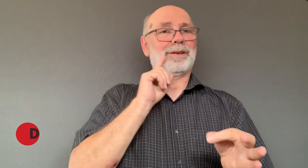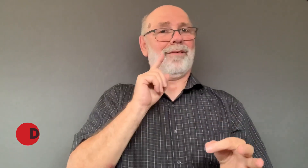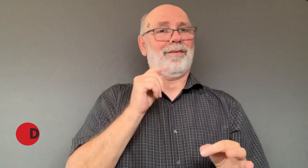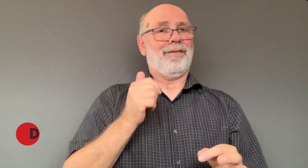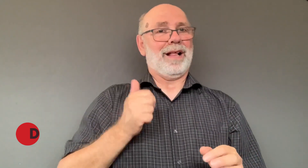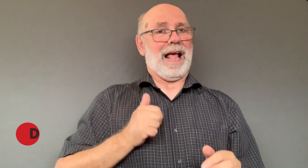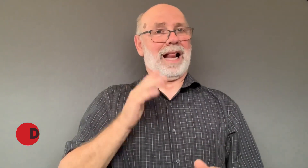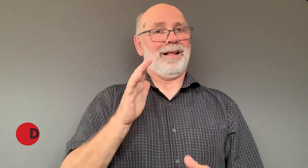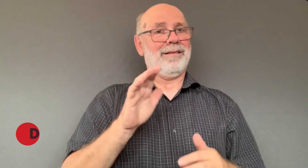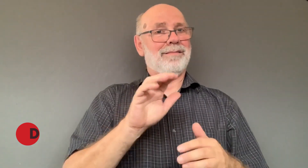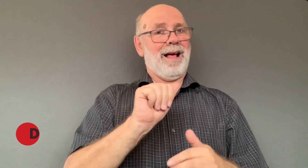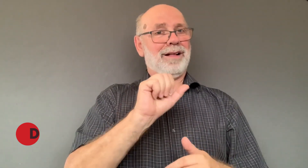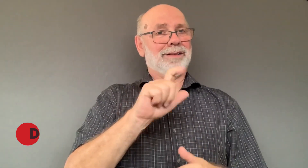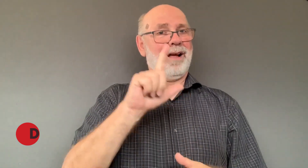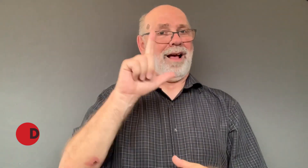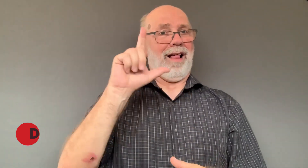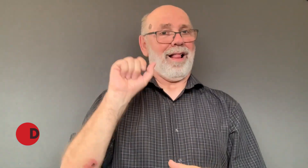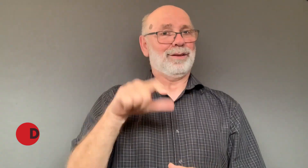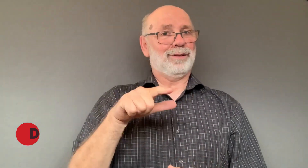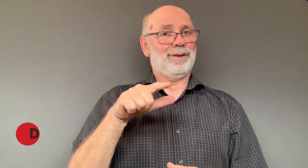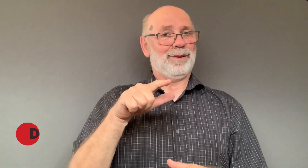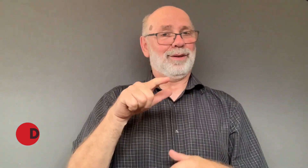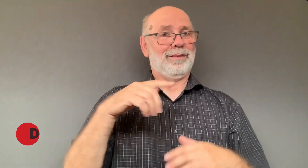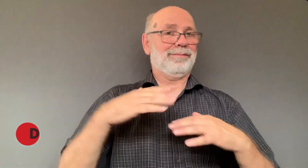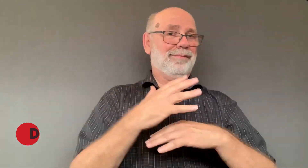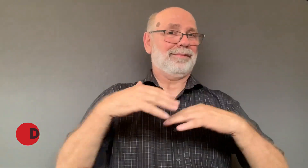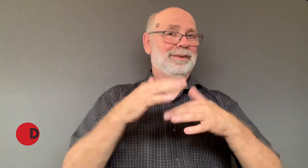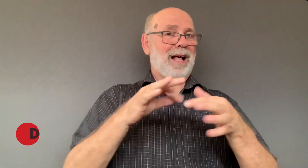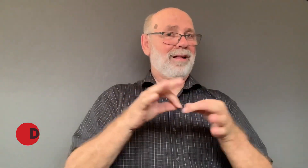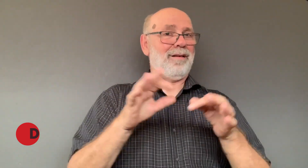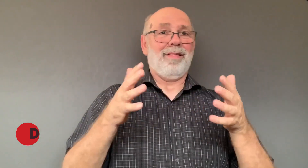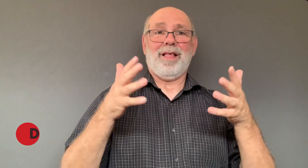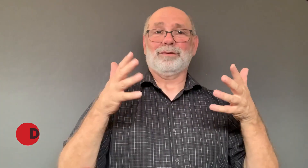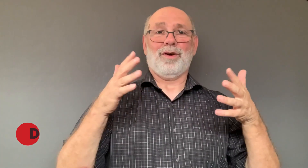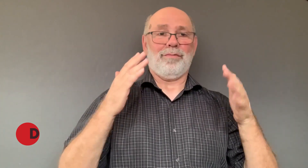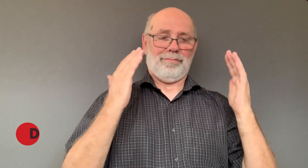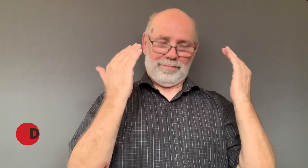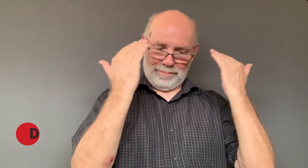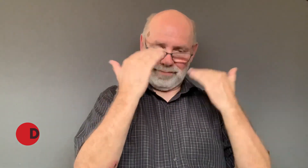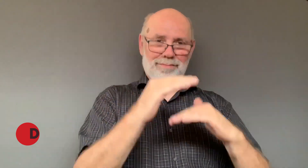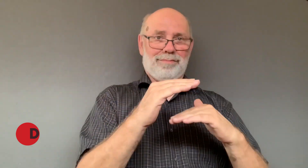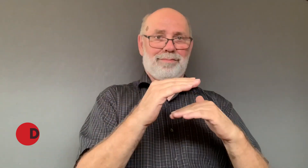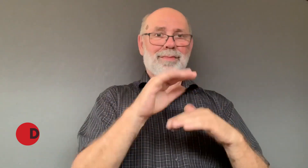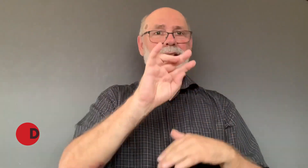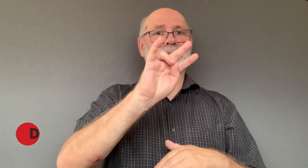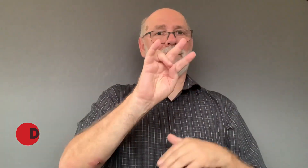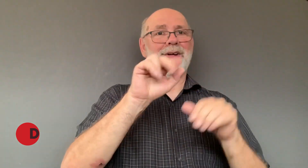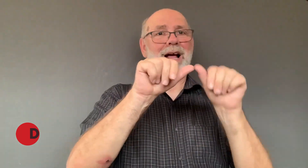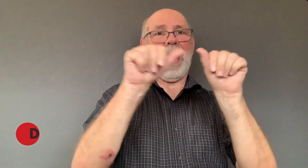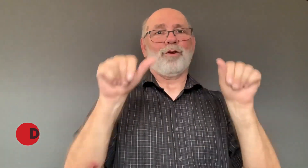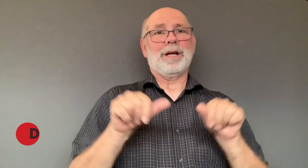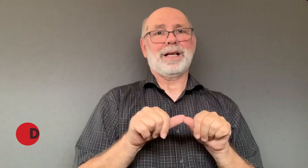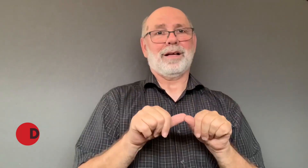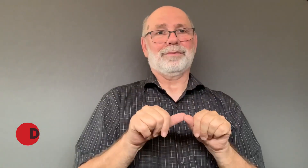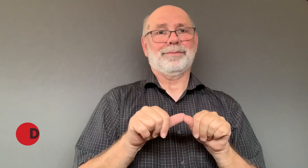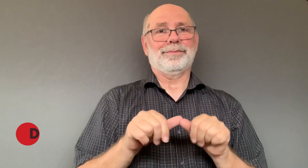Deaf and hard of hearing Canadians are ASL, LSQ, and ISQ.